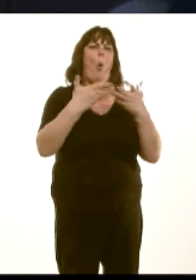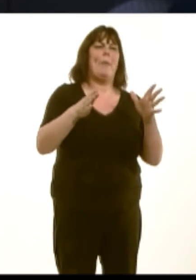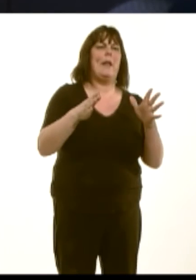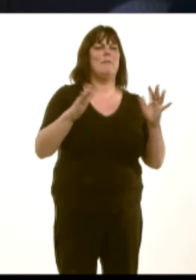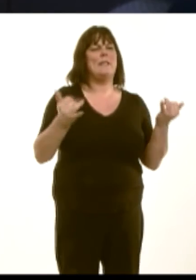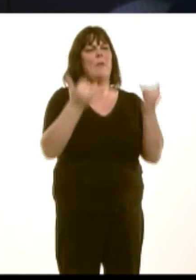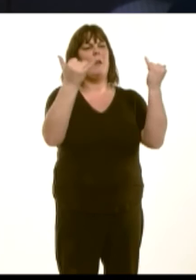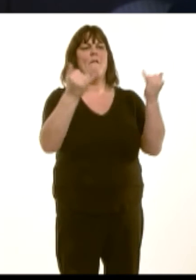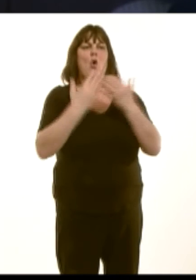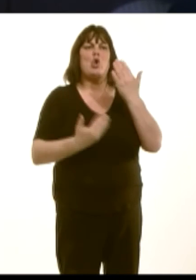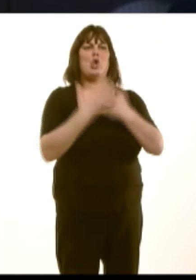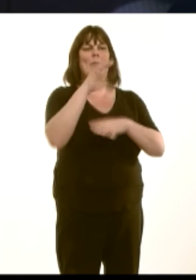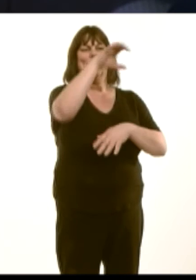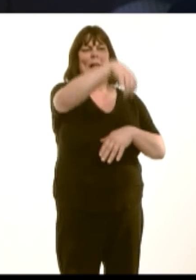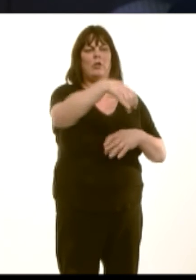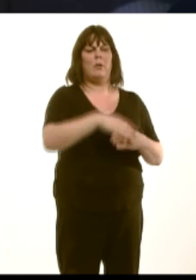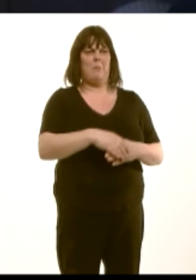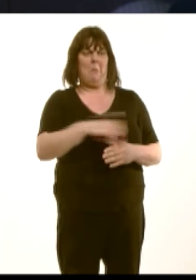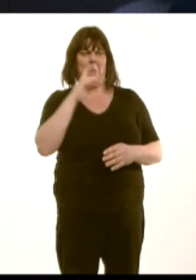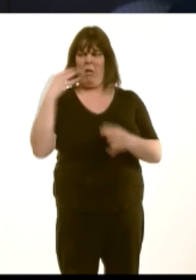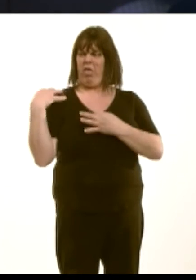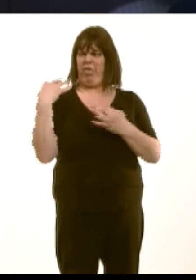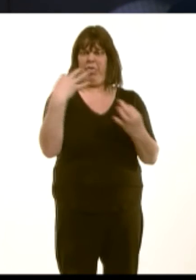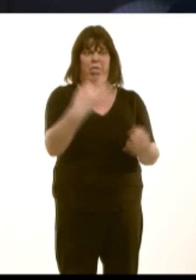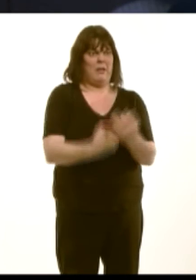Itís appeared and disappeared from transport plans ever since.